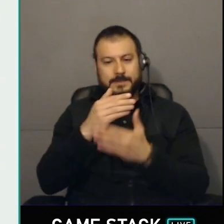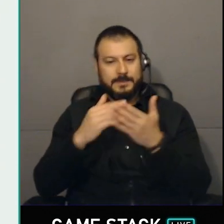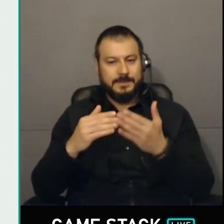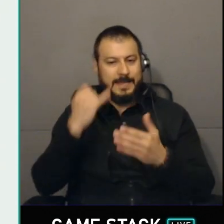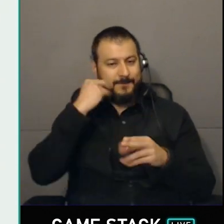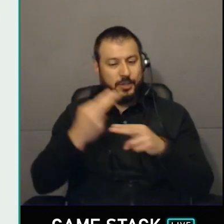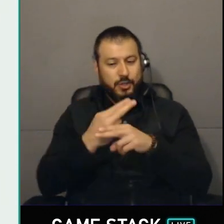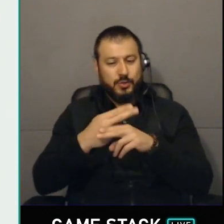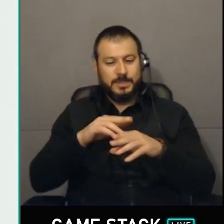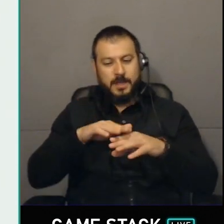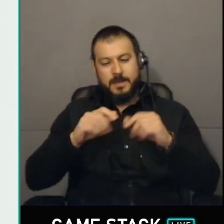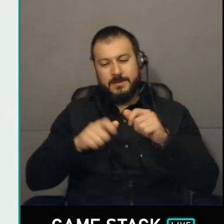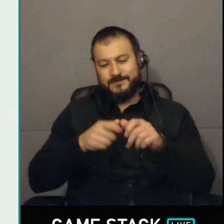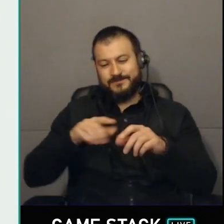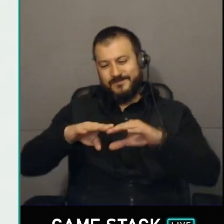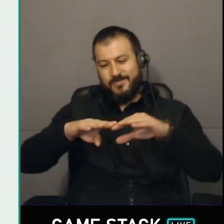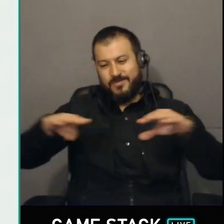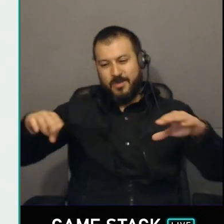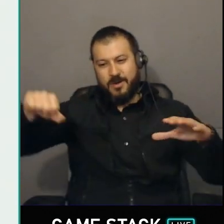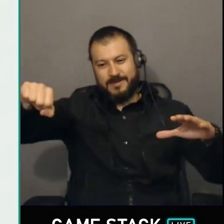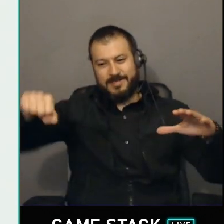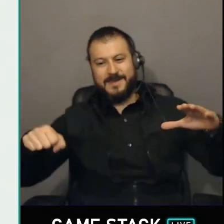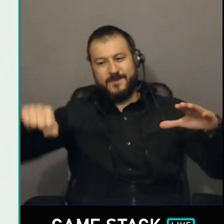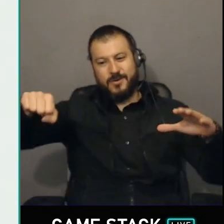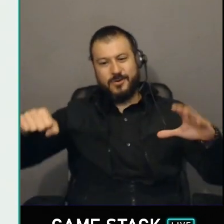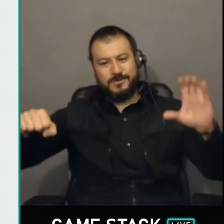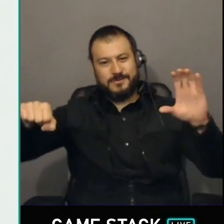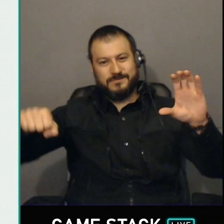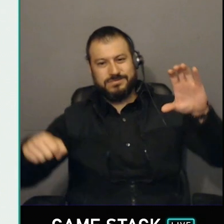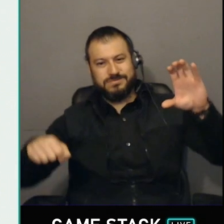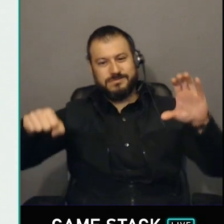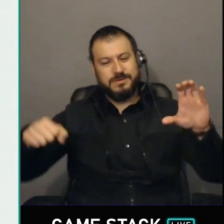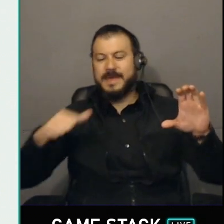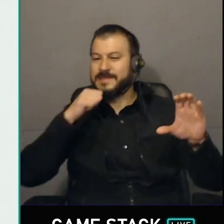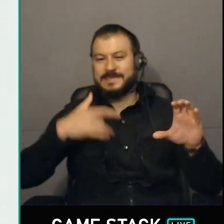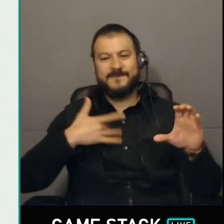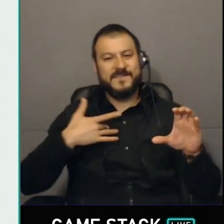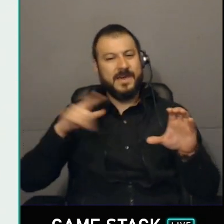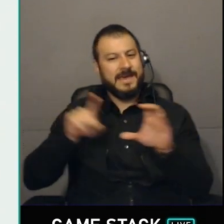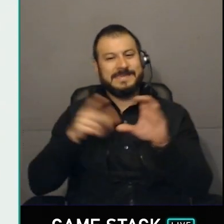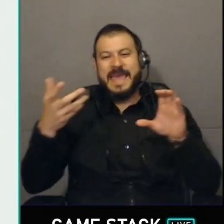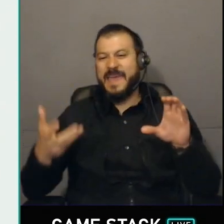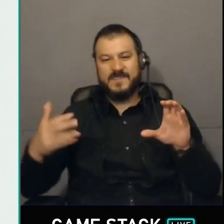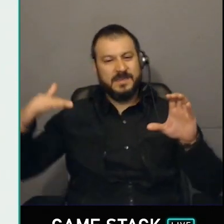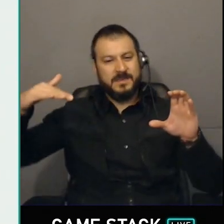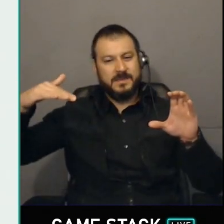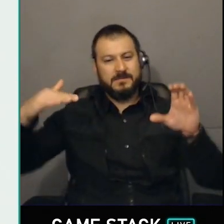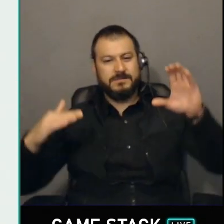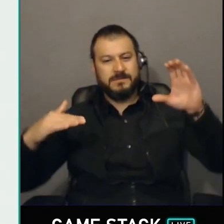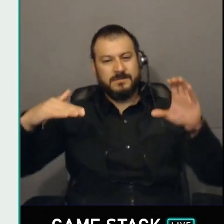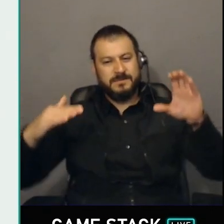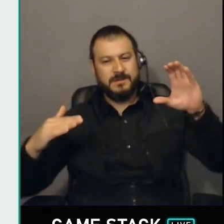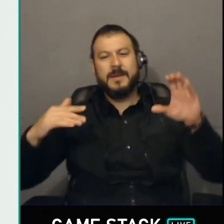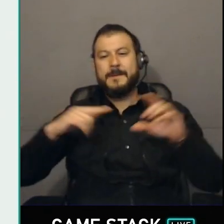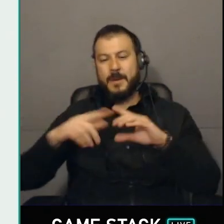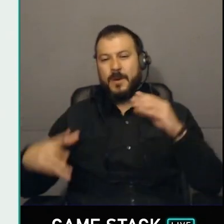it doesn't feel as heavy, but we're introducing these angular elements to it, and we're going to have to have